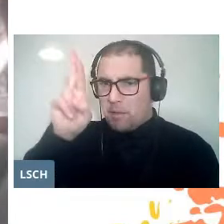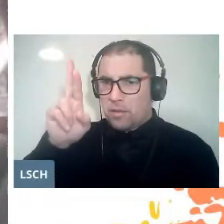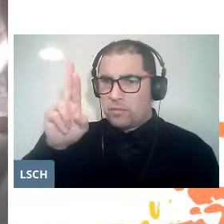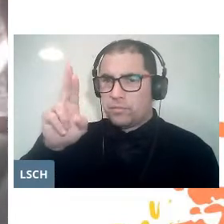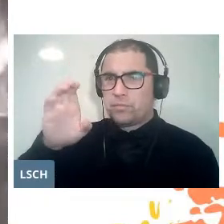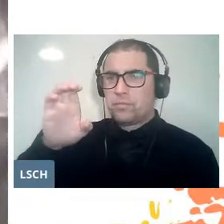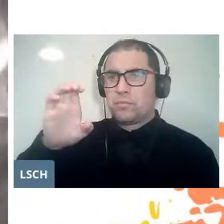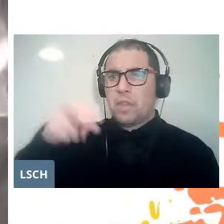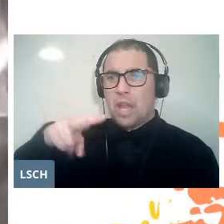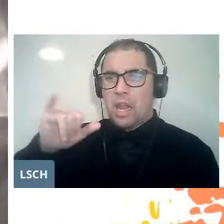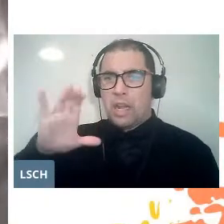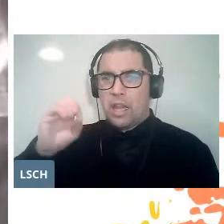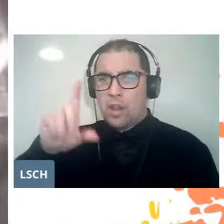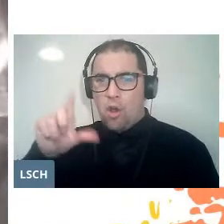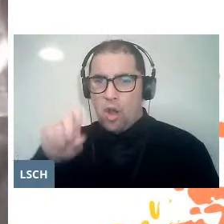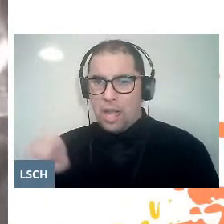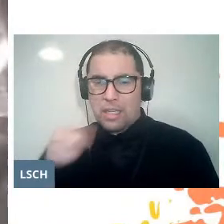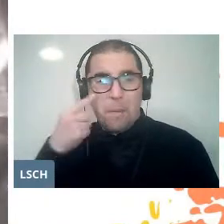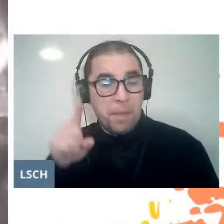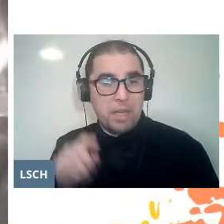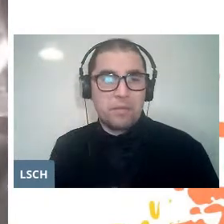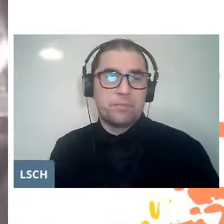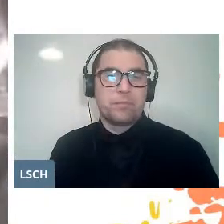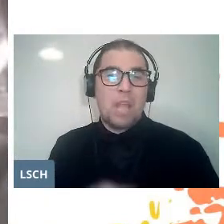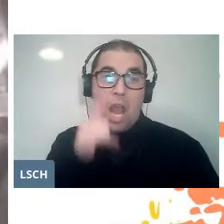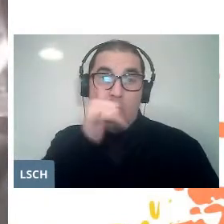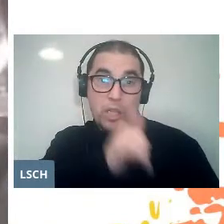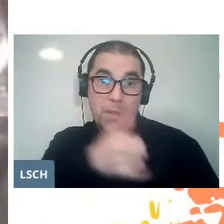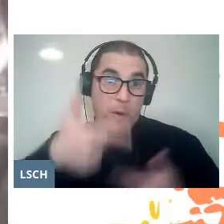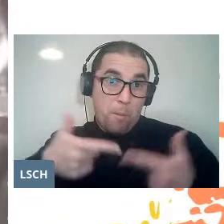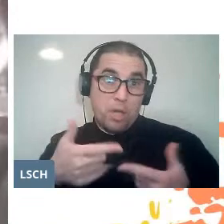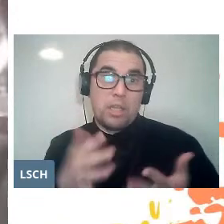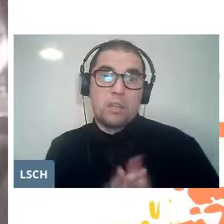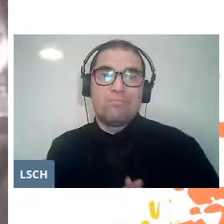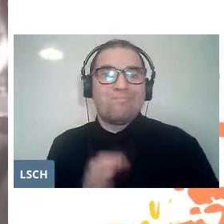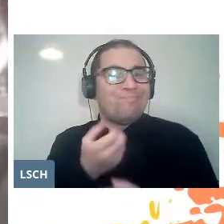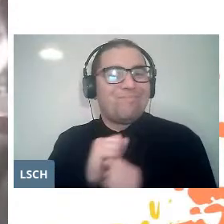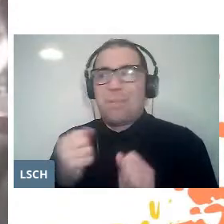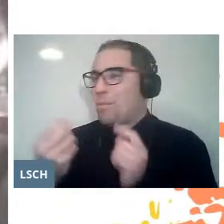However, according to the times, it was not possible to express himself